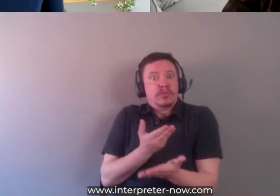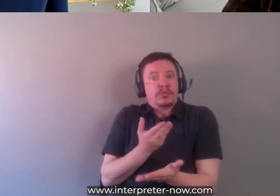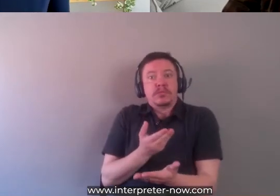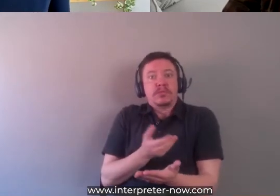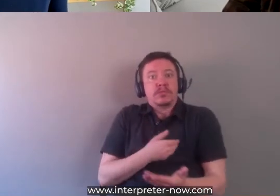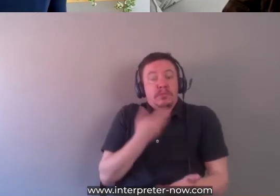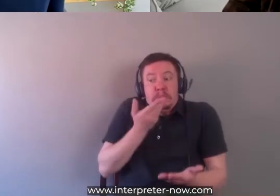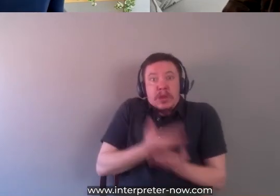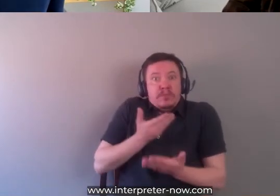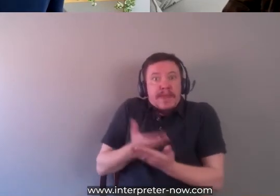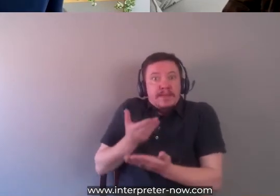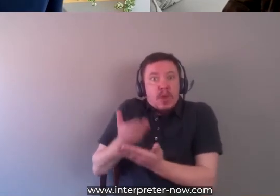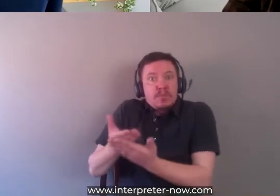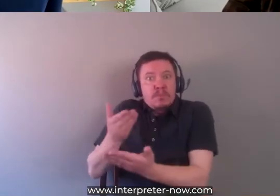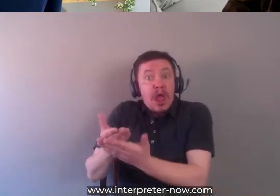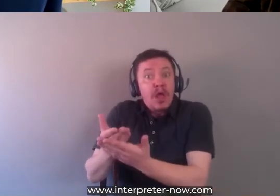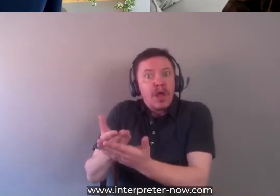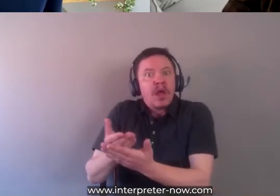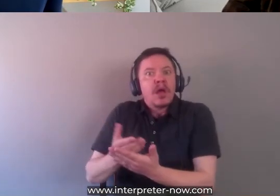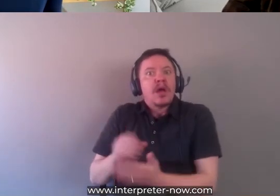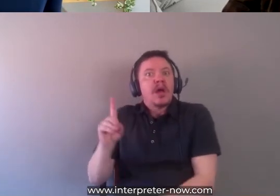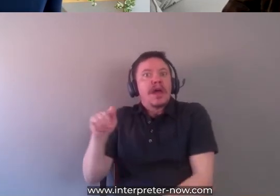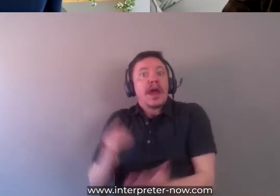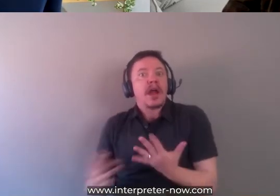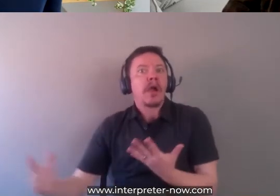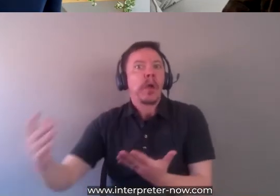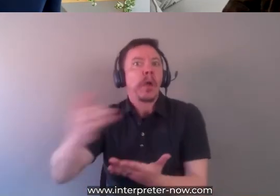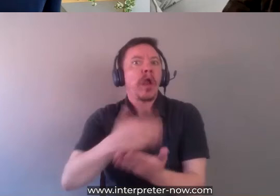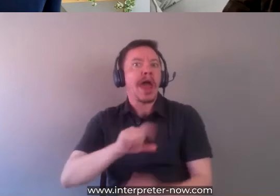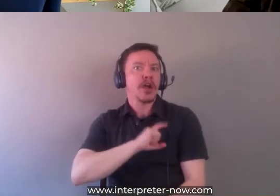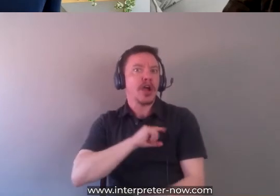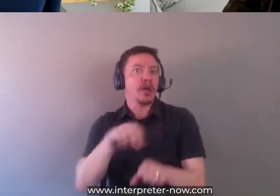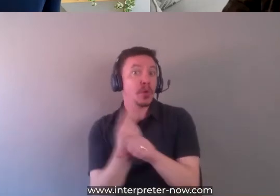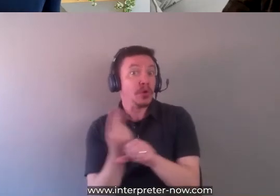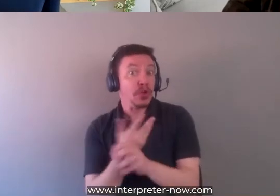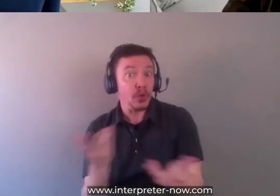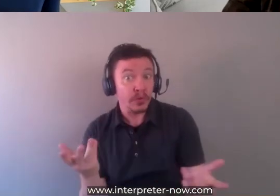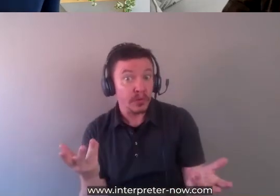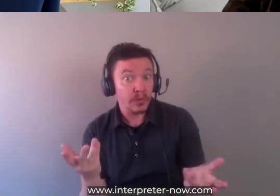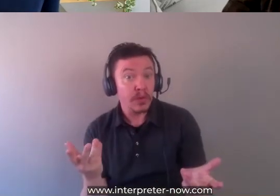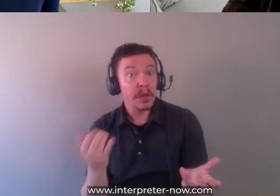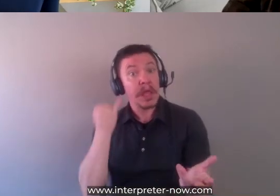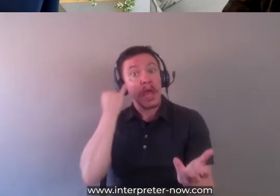The data you're collecting there, I think, is a huge part of developing that policy.